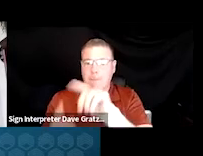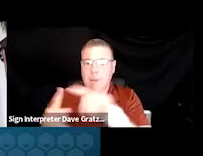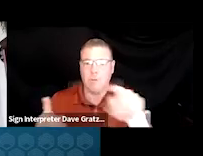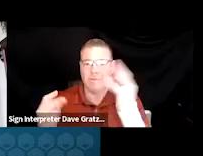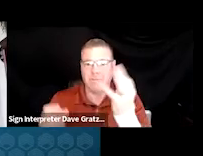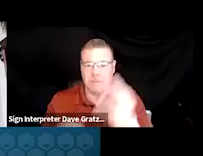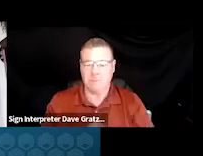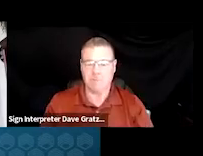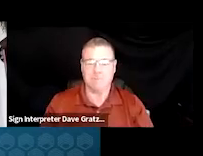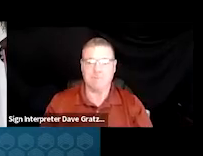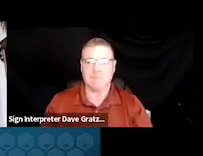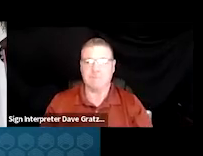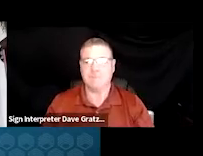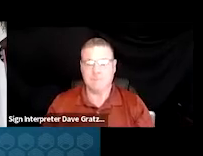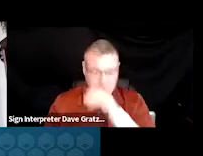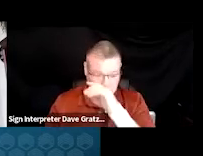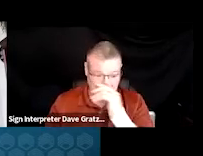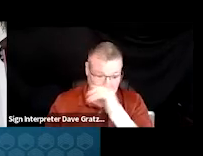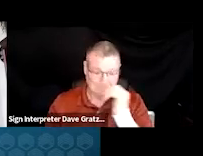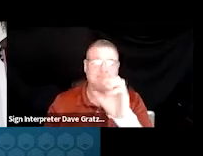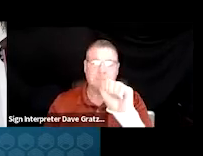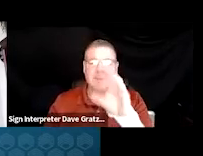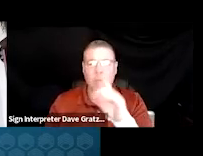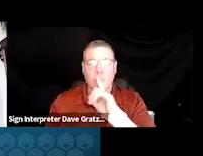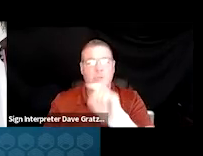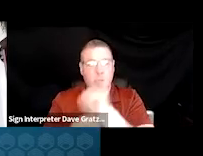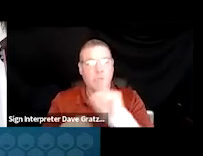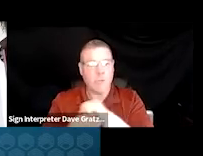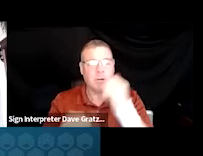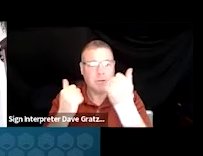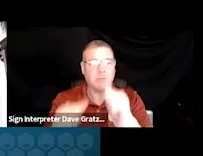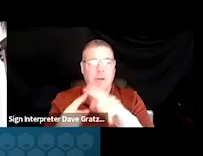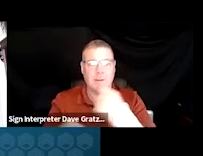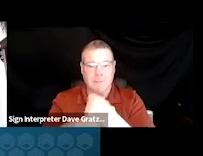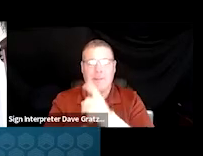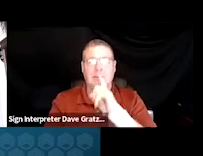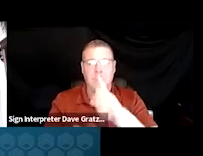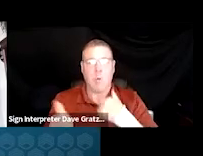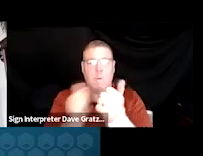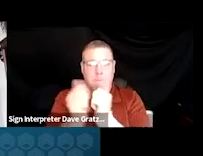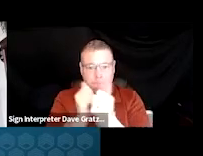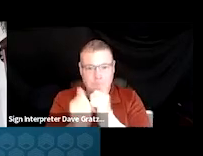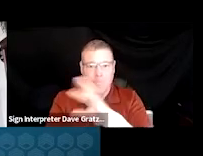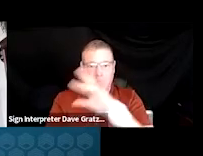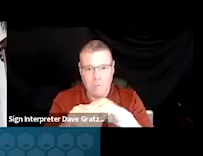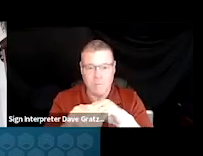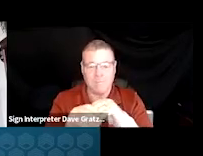and get paid the same?" So really working to try to make sure that we were competitive within our own organization.